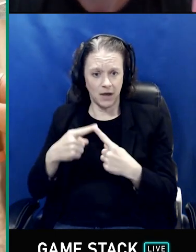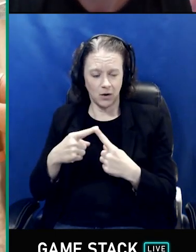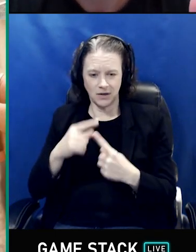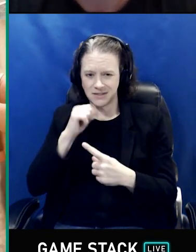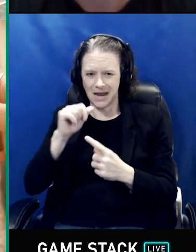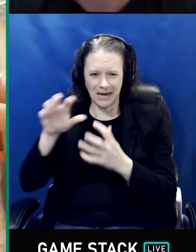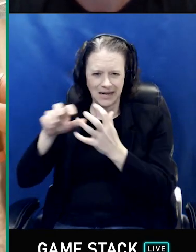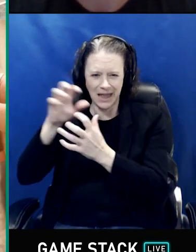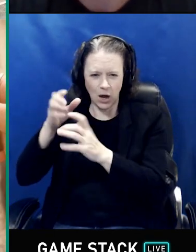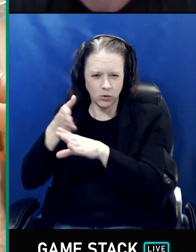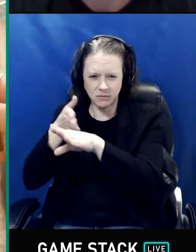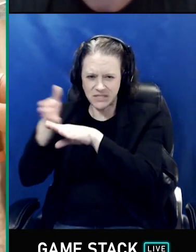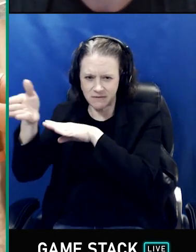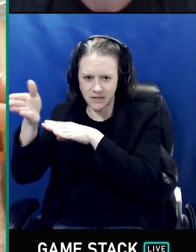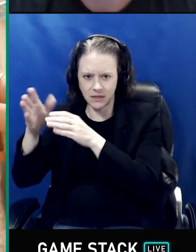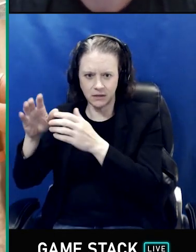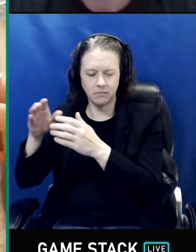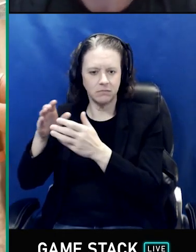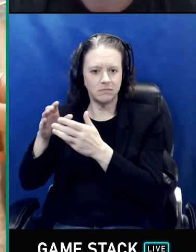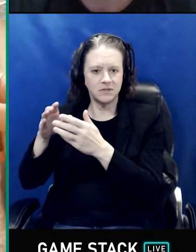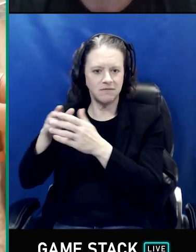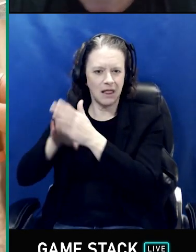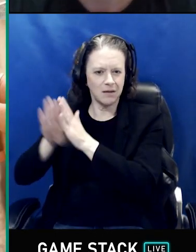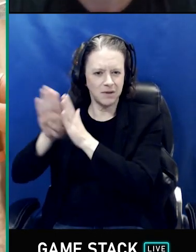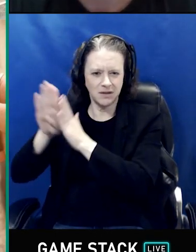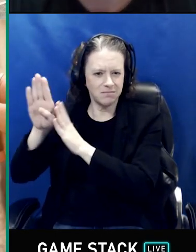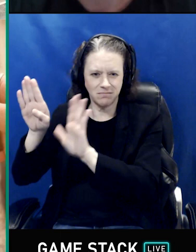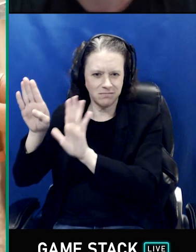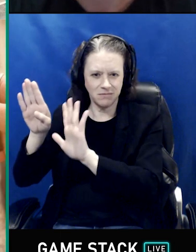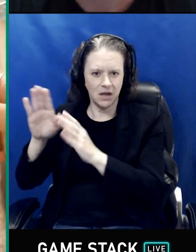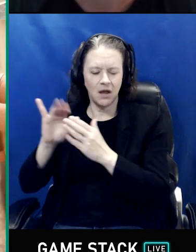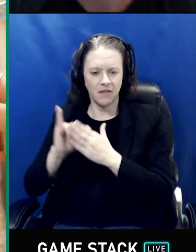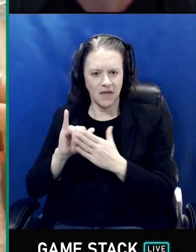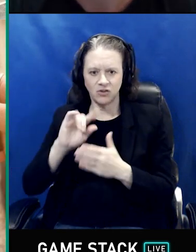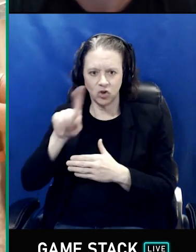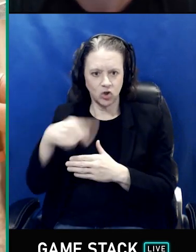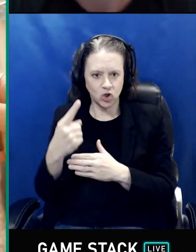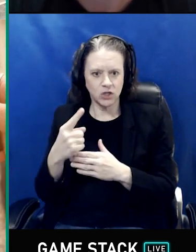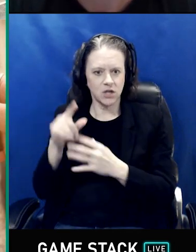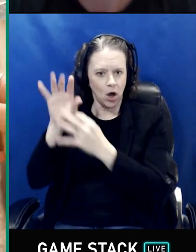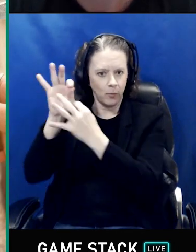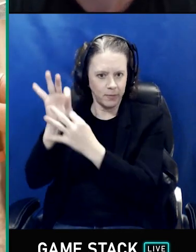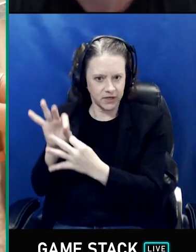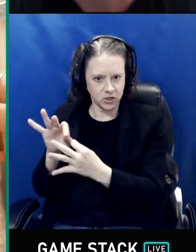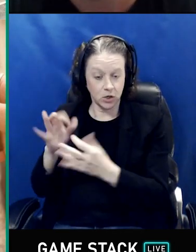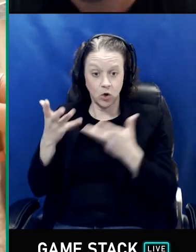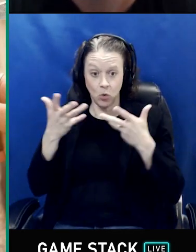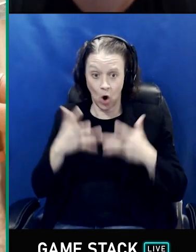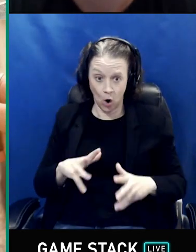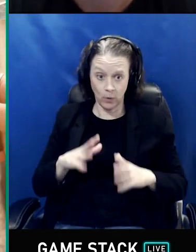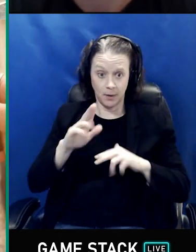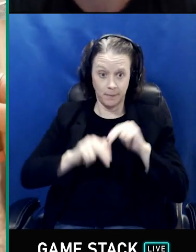it's just optimization. You build the games the way you know how, the way you have always built them, for